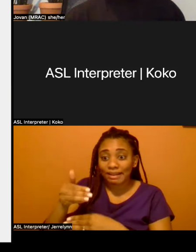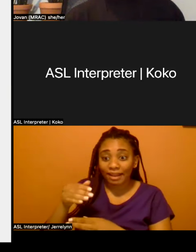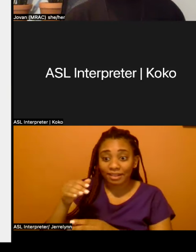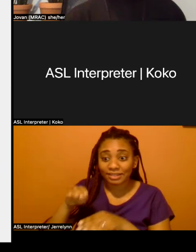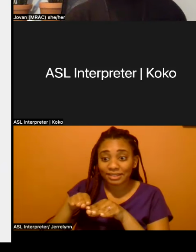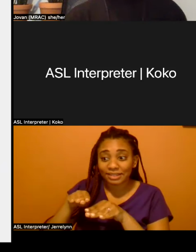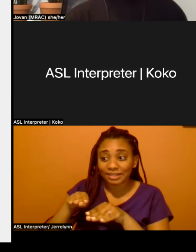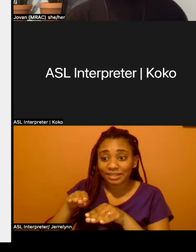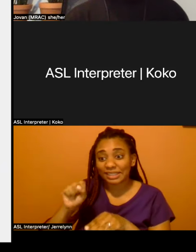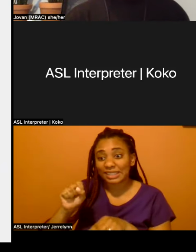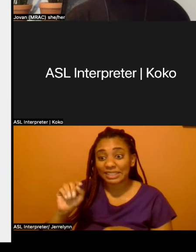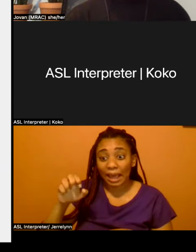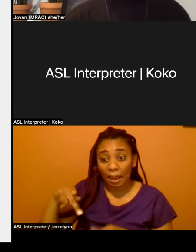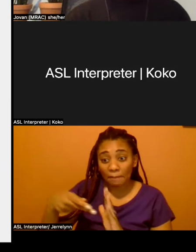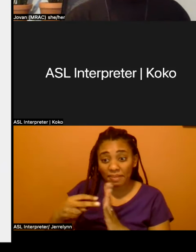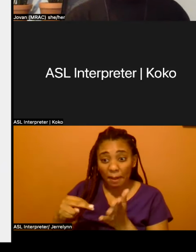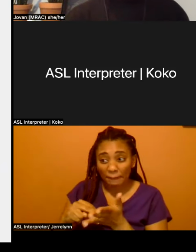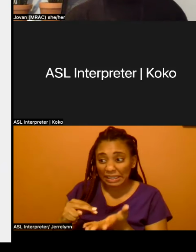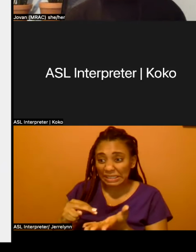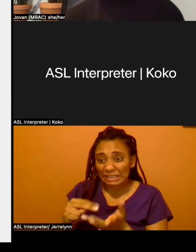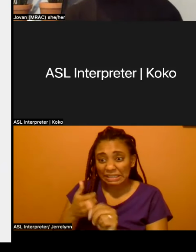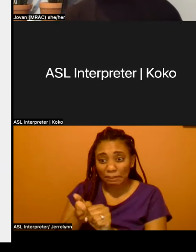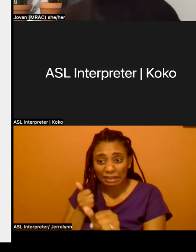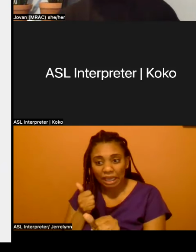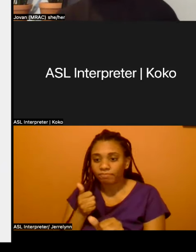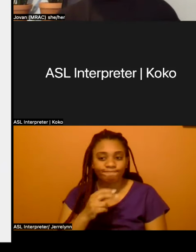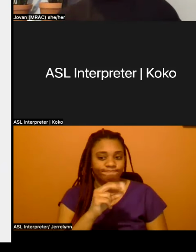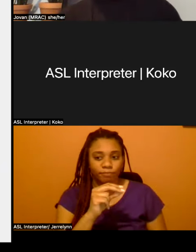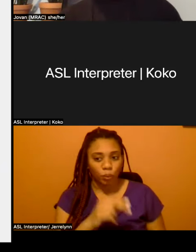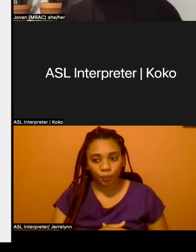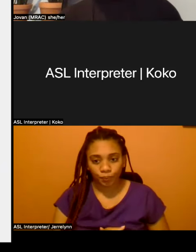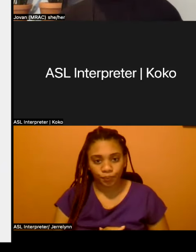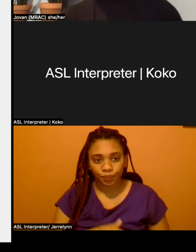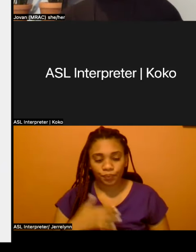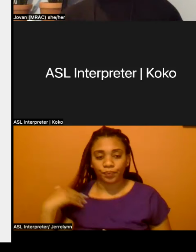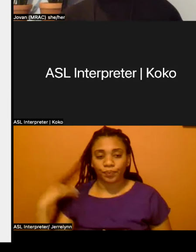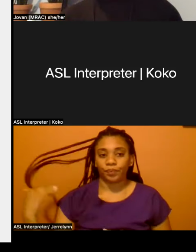Yeah, exactly. [Mirella] And then, so only fiscal year 2022